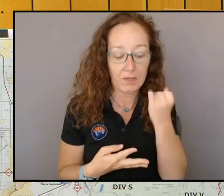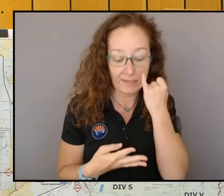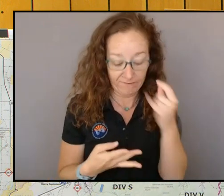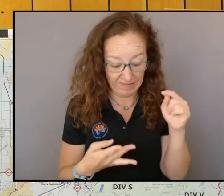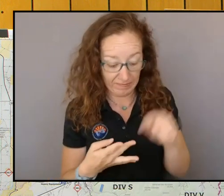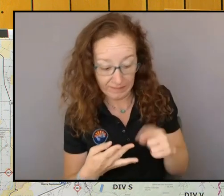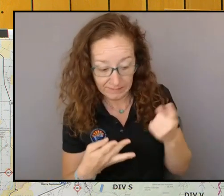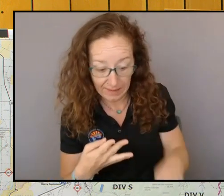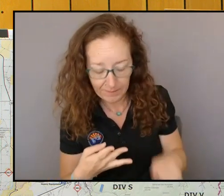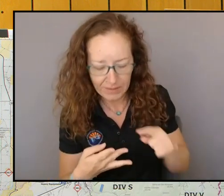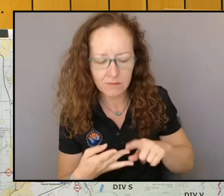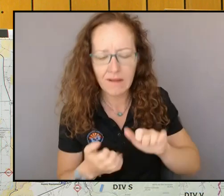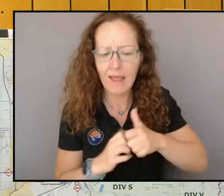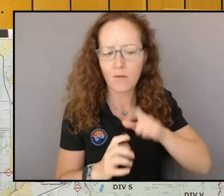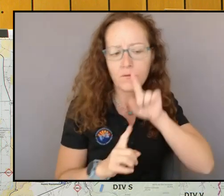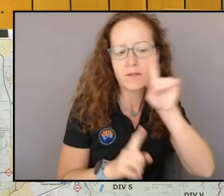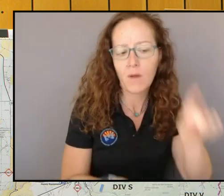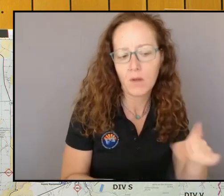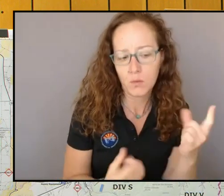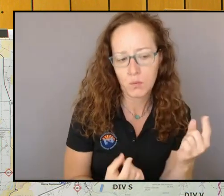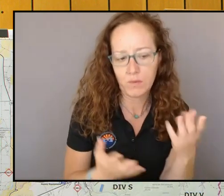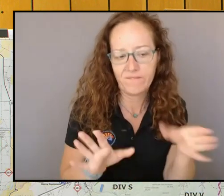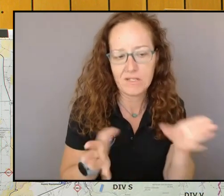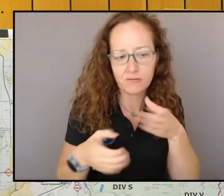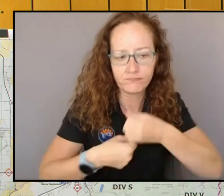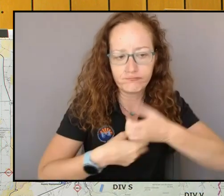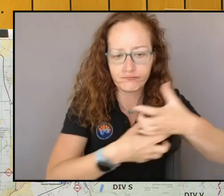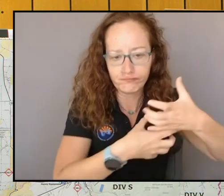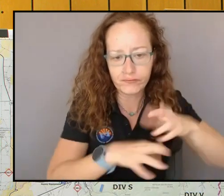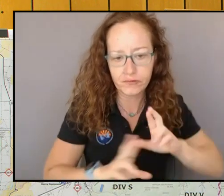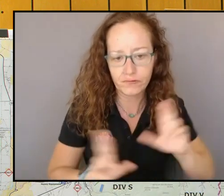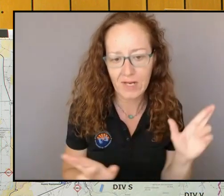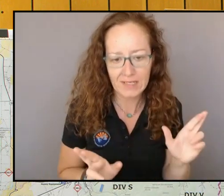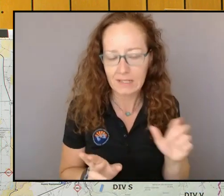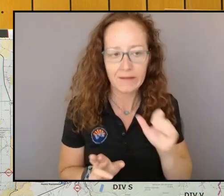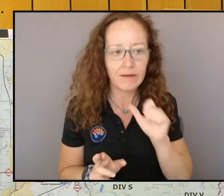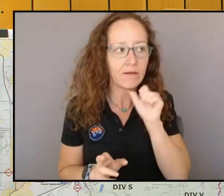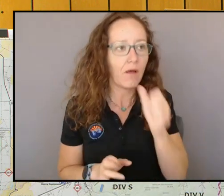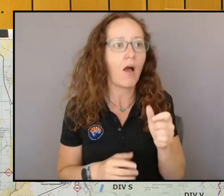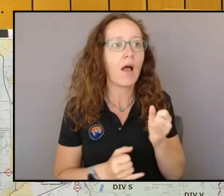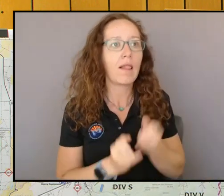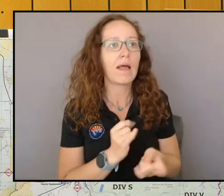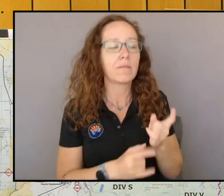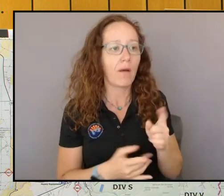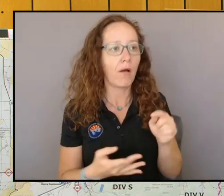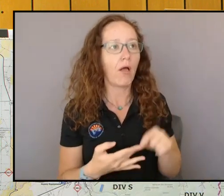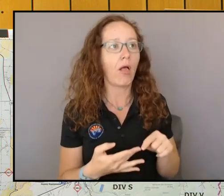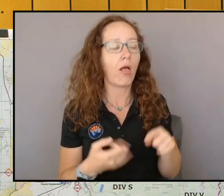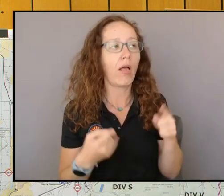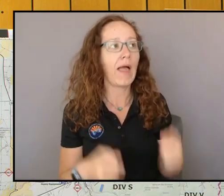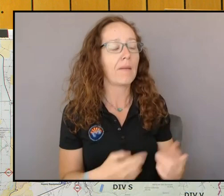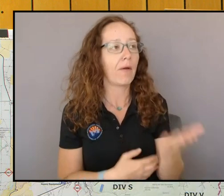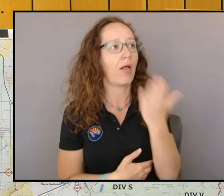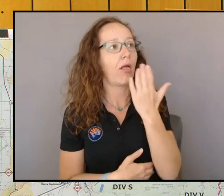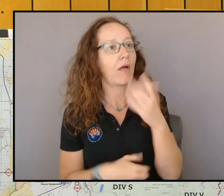to sit there and spend the time to come up with a plan. We just react to the situation and execute on that plan. And then